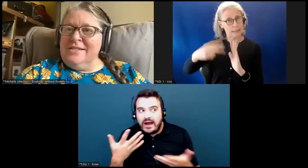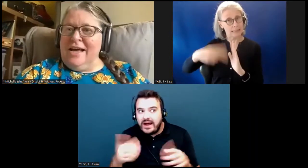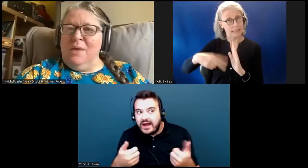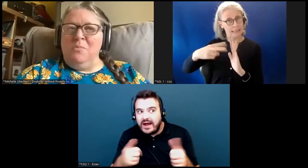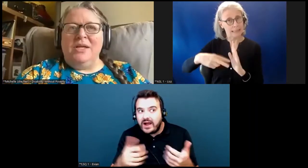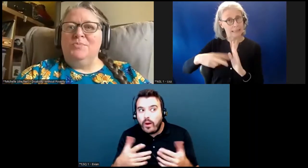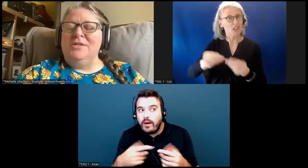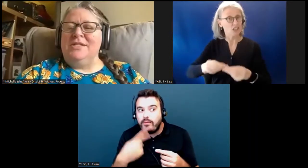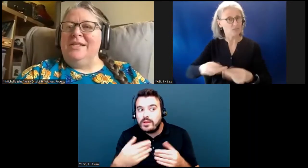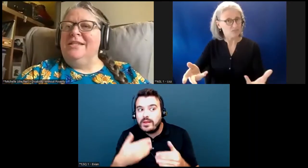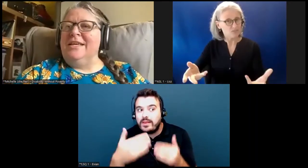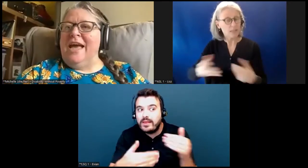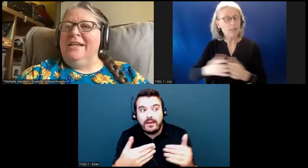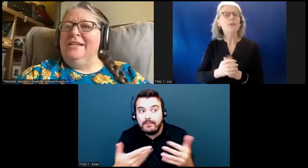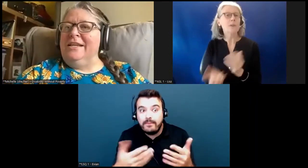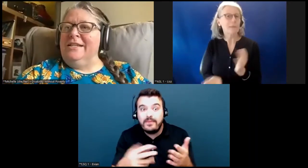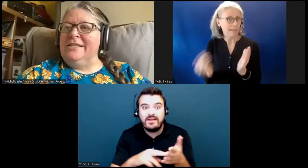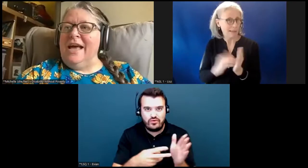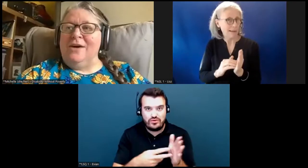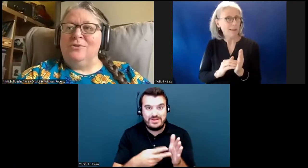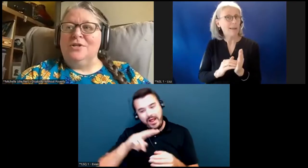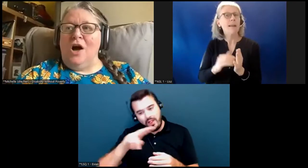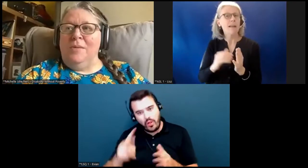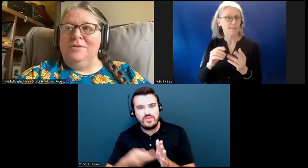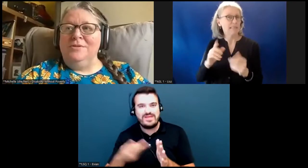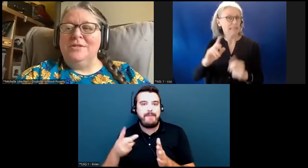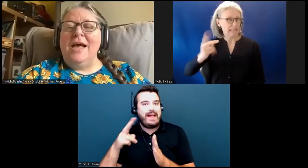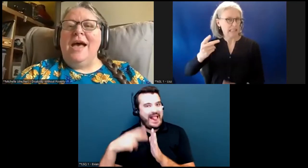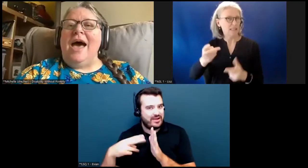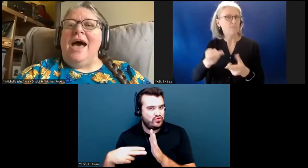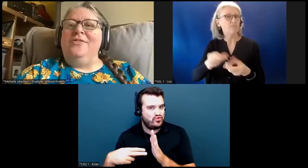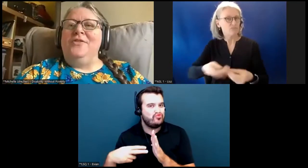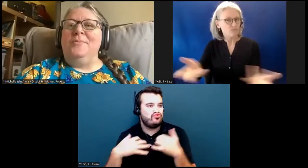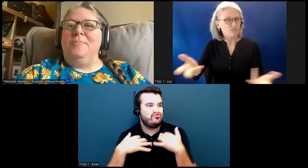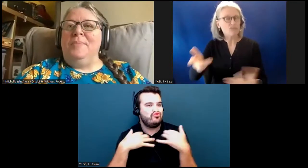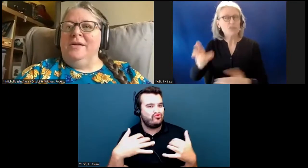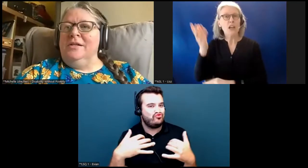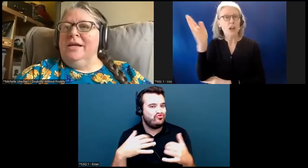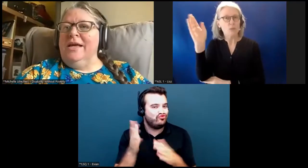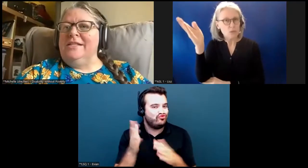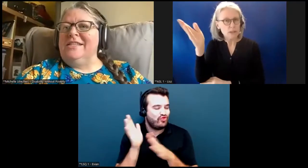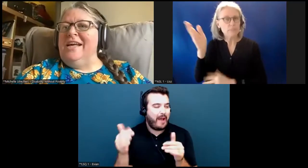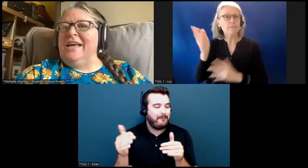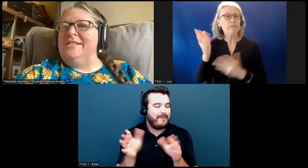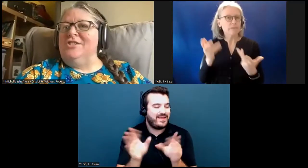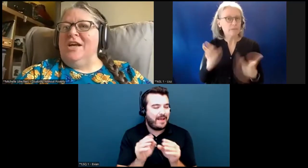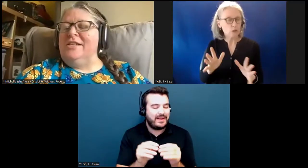THE TIME IT IS PRESENTED AGAIN INTO THE HOUSE OF COMMONS AND THAT THE BILL GETS A CHANCE